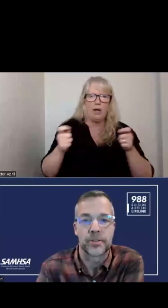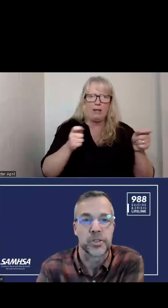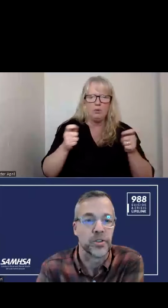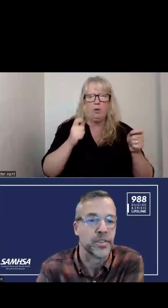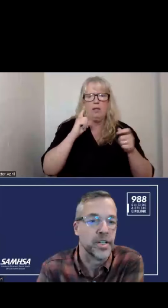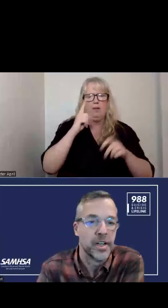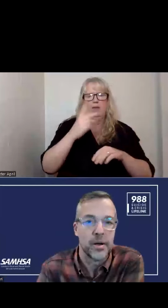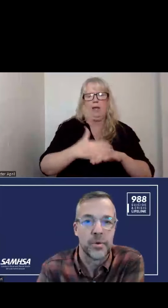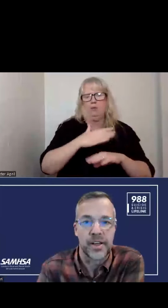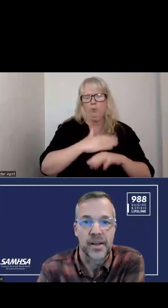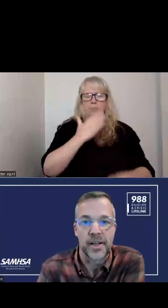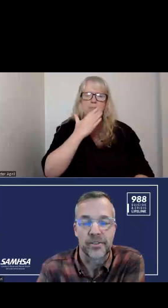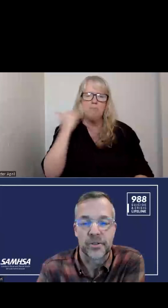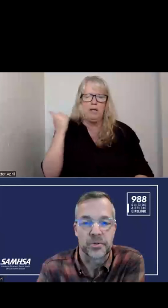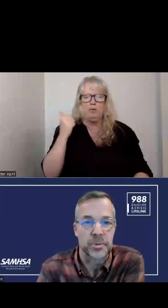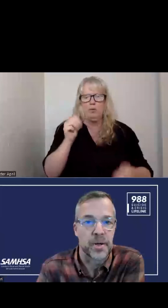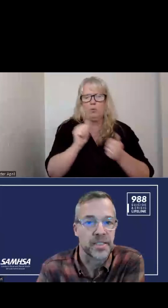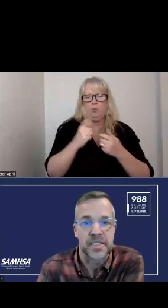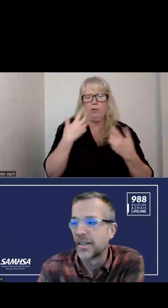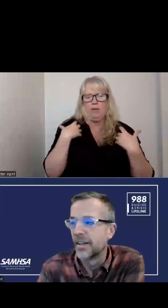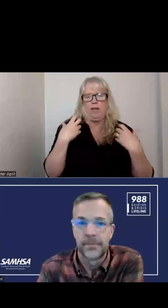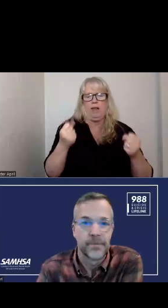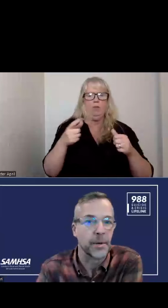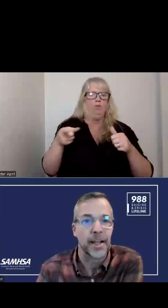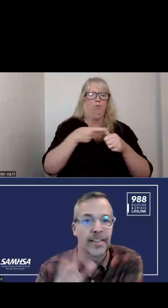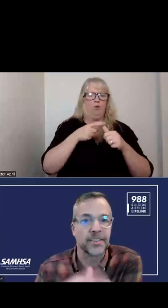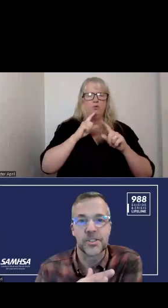BETTER SERVED WITH HEALTH FIRST RESPONSES. ANYWAY, I GOT